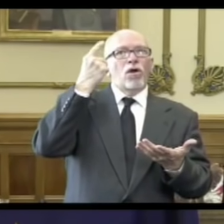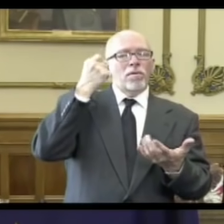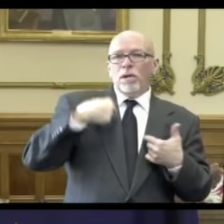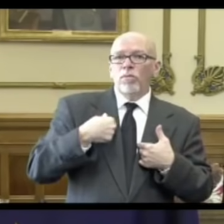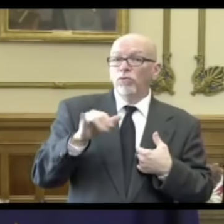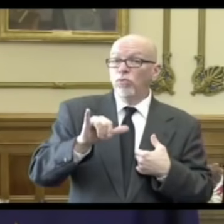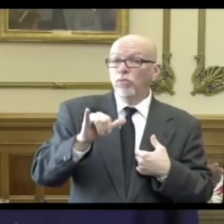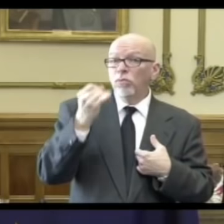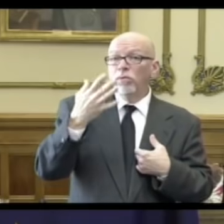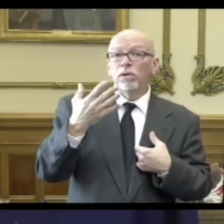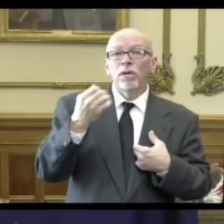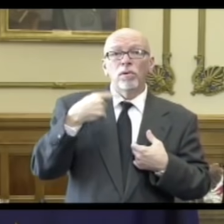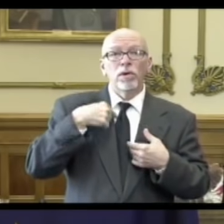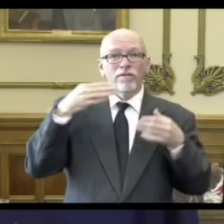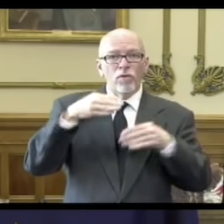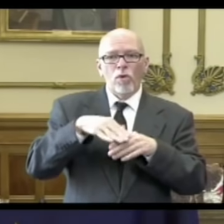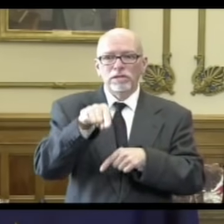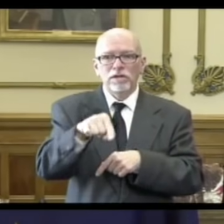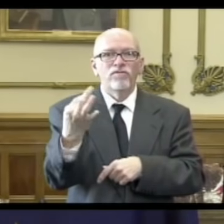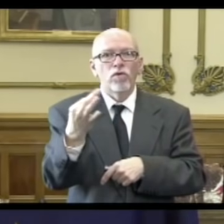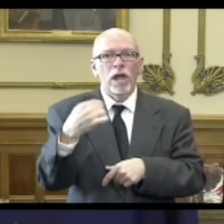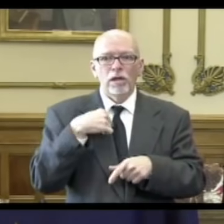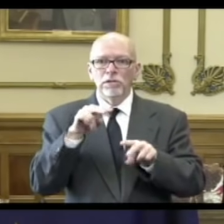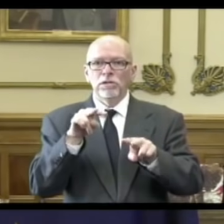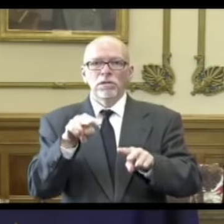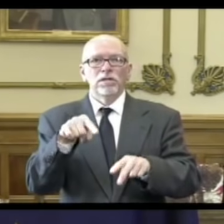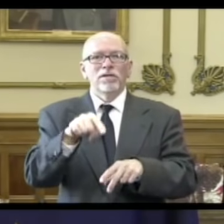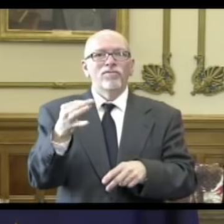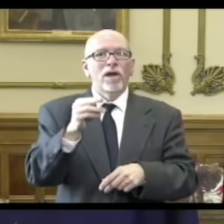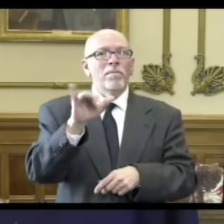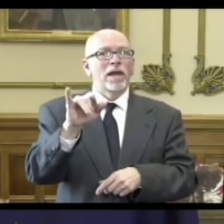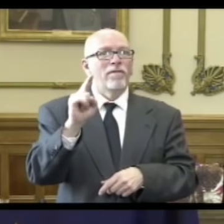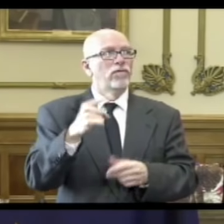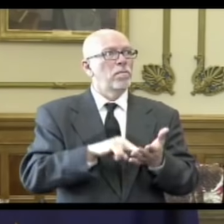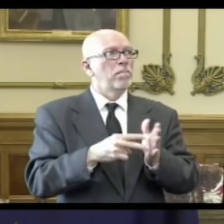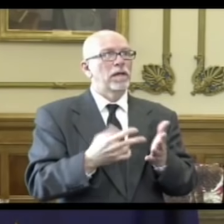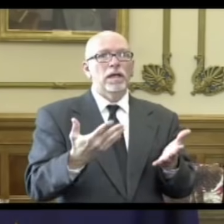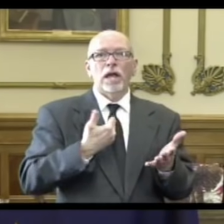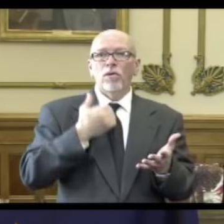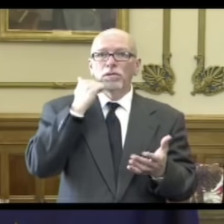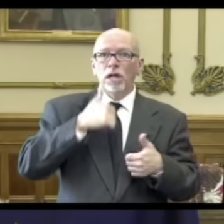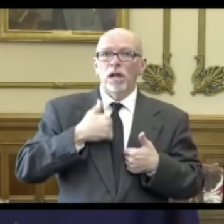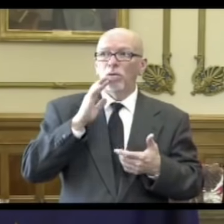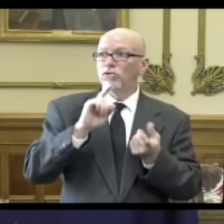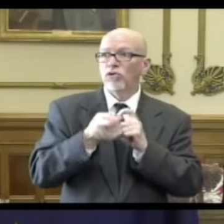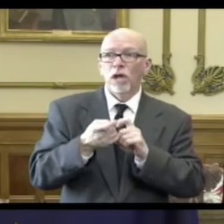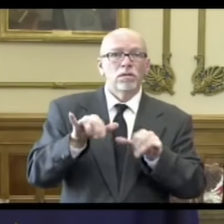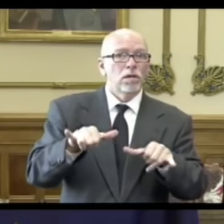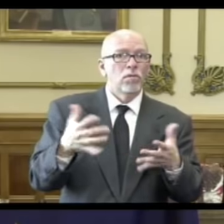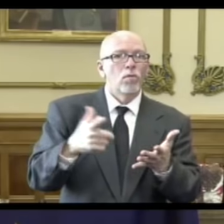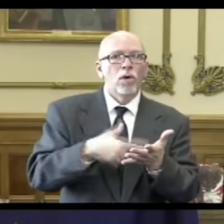WE'VE GOT A LOT MORE TO DO AND A LOT MORE WORK AHEAD OF US AND I KNOW A LOT OF FOLKS ARE UNDERSTANDABLY WE ARE TOO